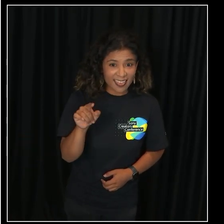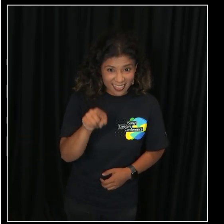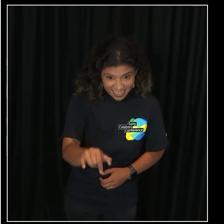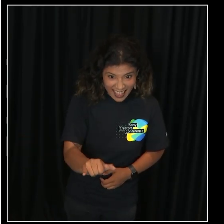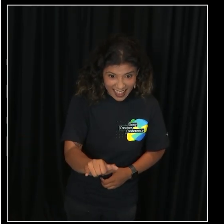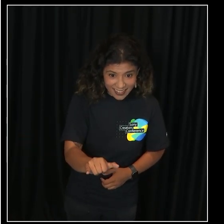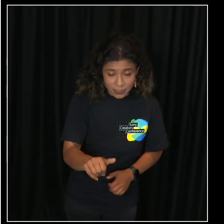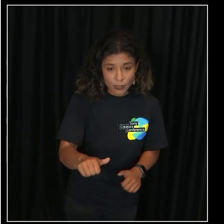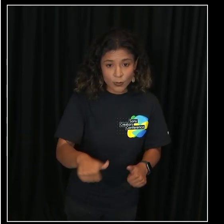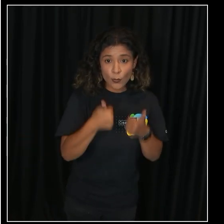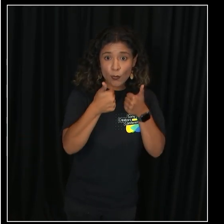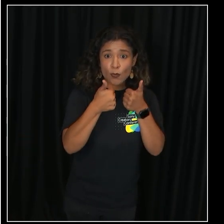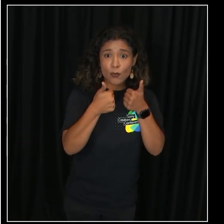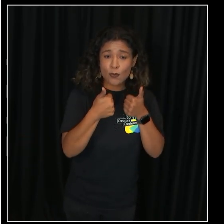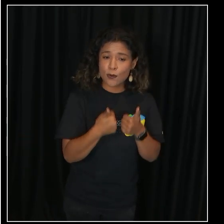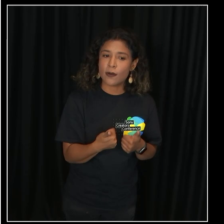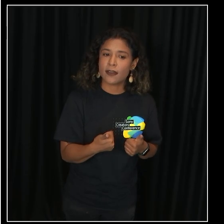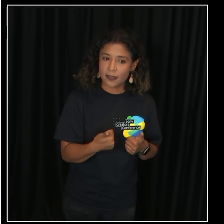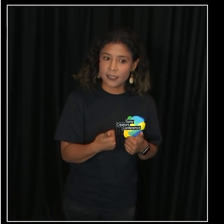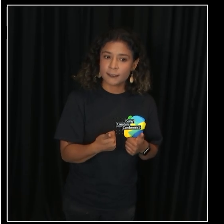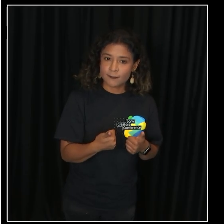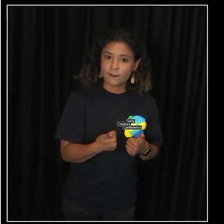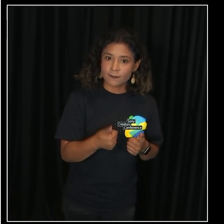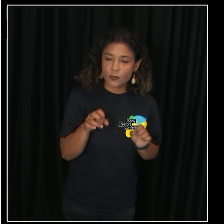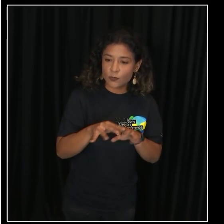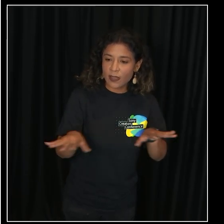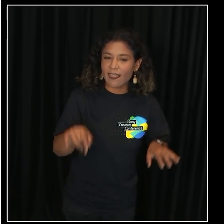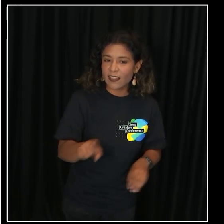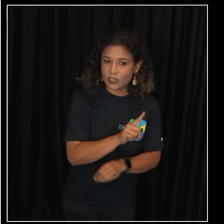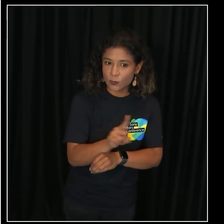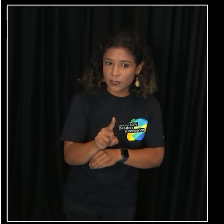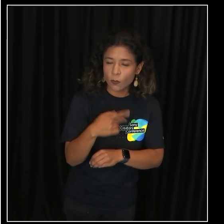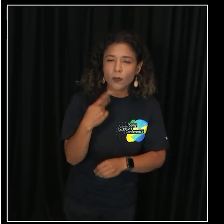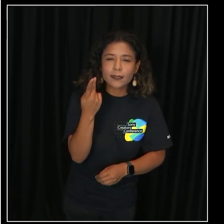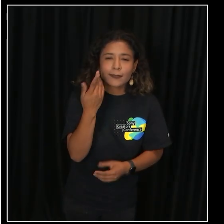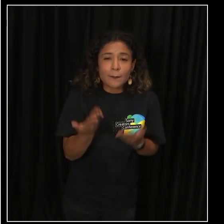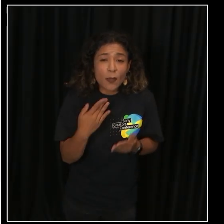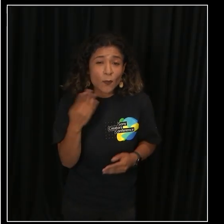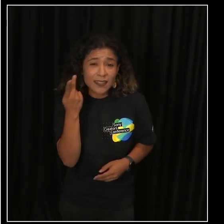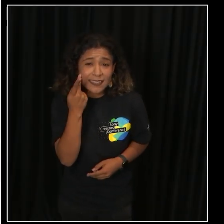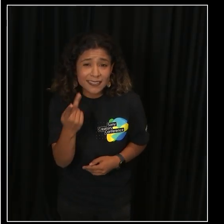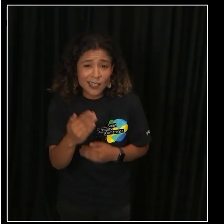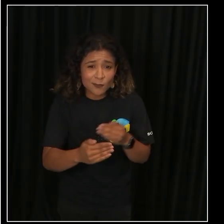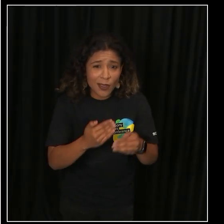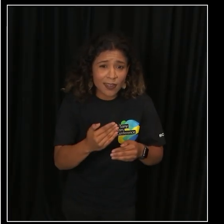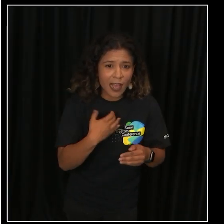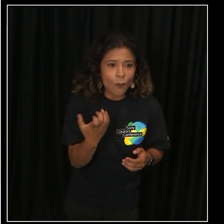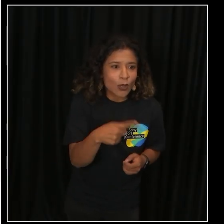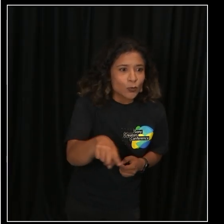but we'll check out what came out this week and maybe we'll see some progress there. Or maybe, you guys will feel inspired and go to it yourselves and then report back.